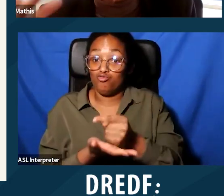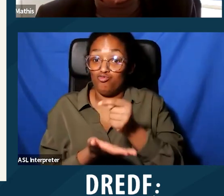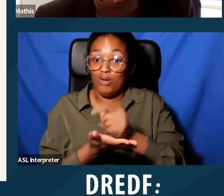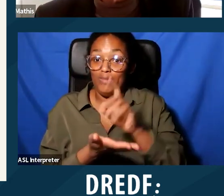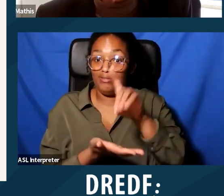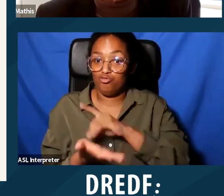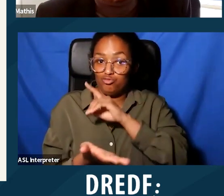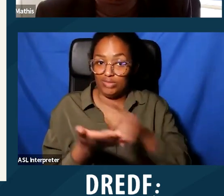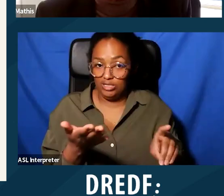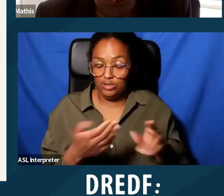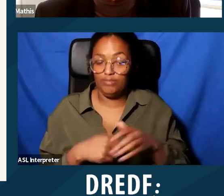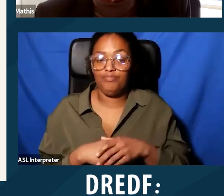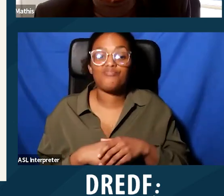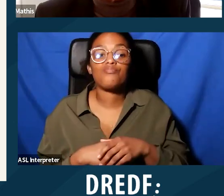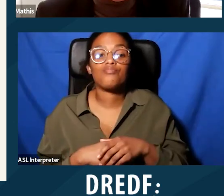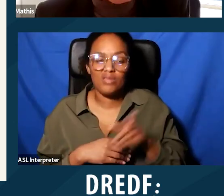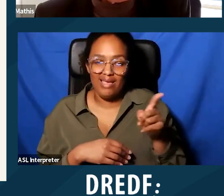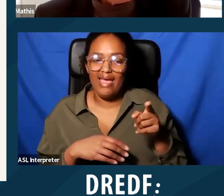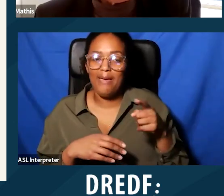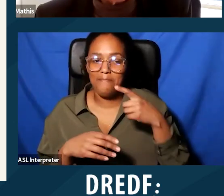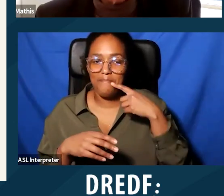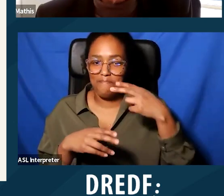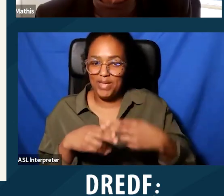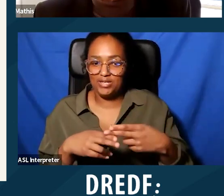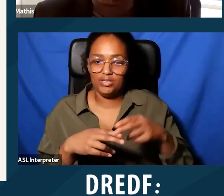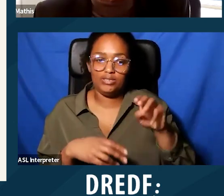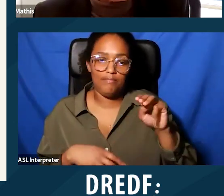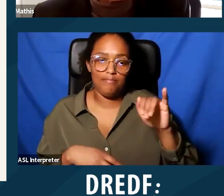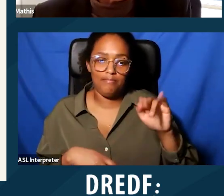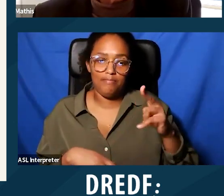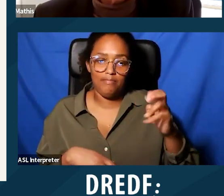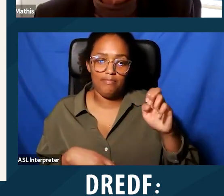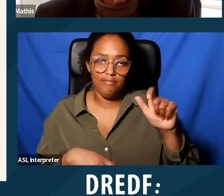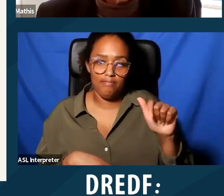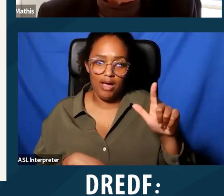So one of those was discrimination in medical treatment. The slides mention the Michael